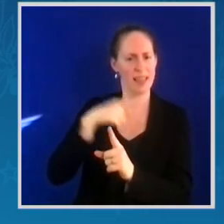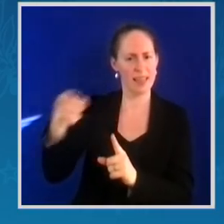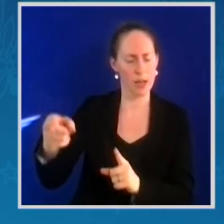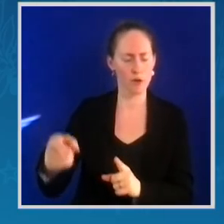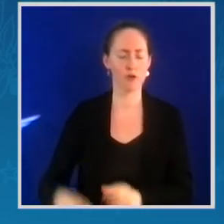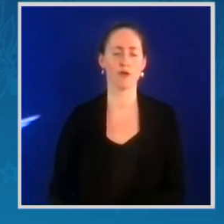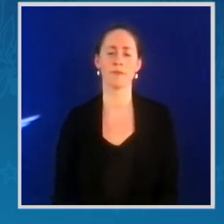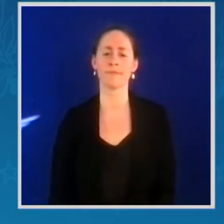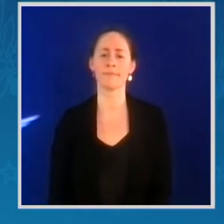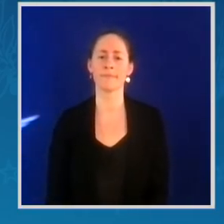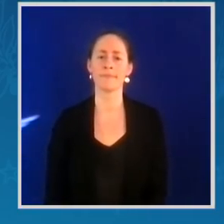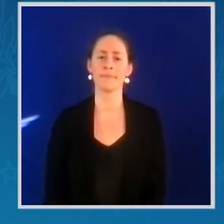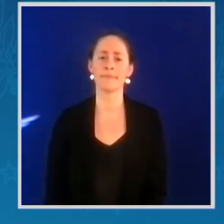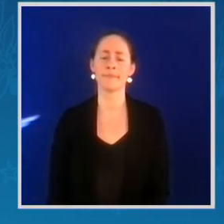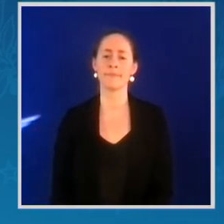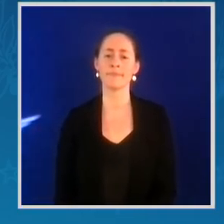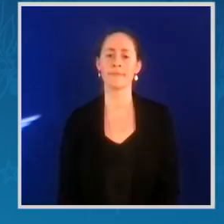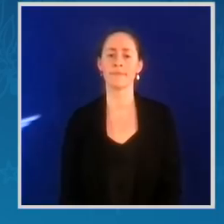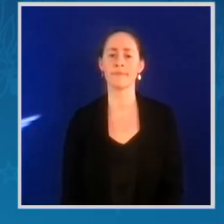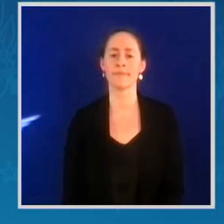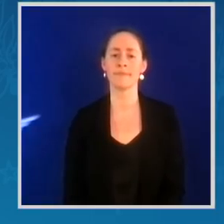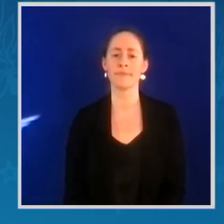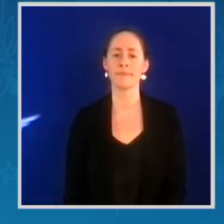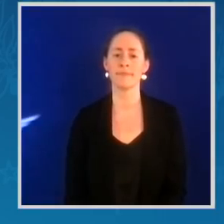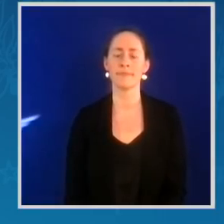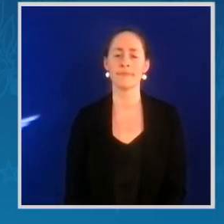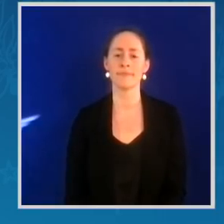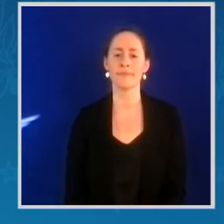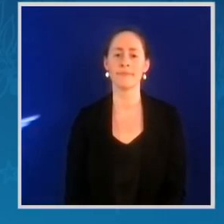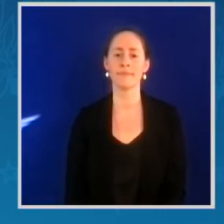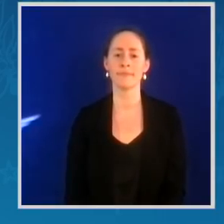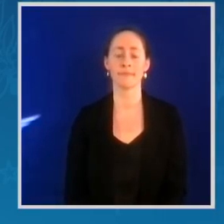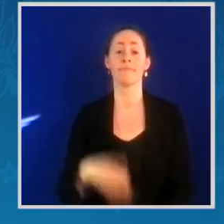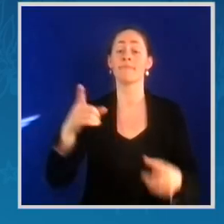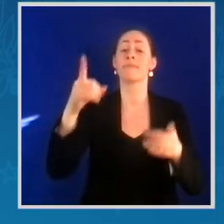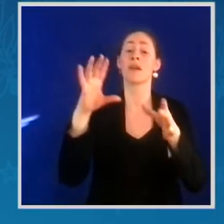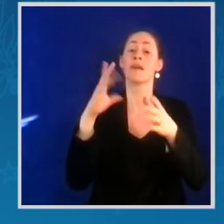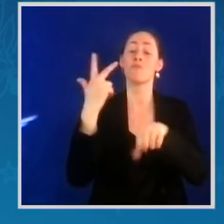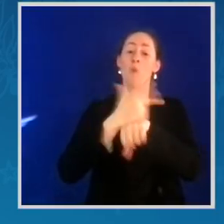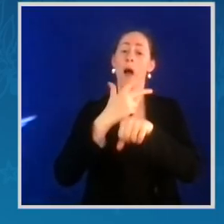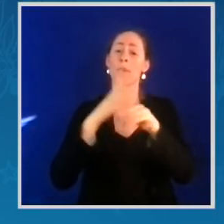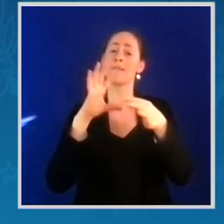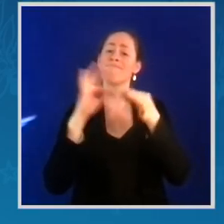that you wanted to provide a message of hope, but you also came with a warning. You said do not come,